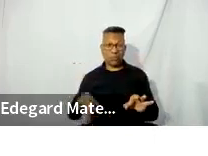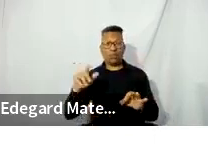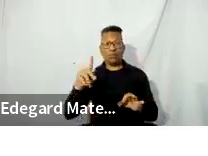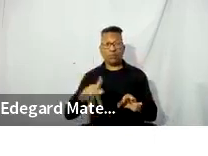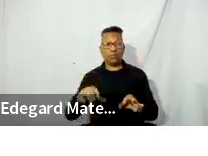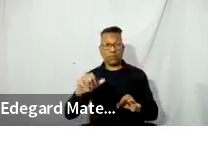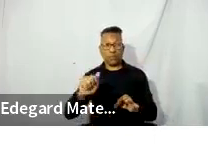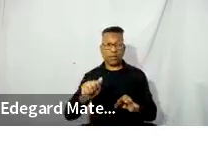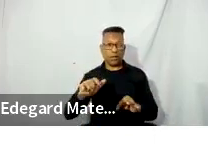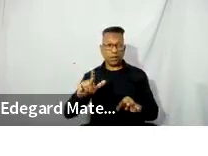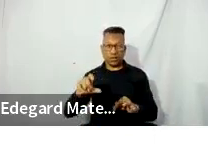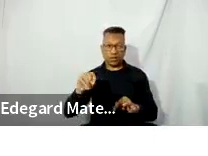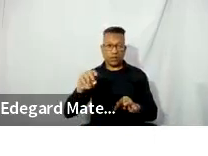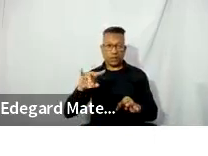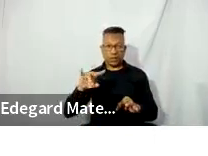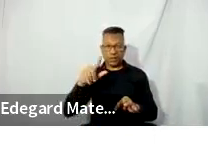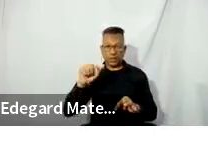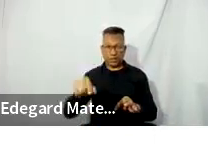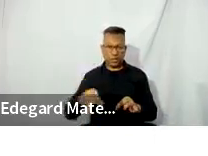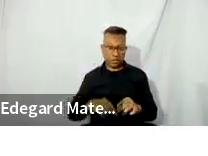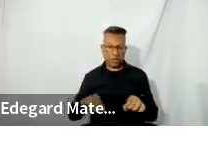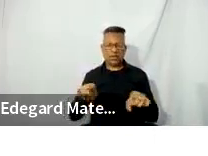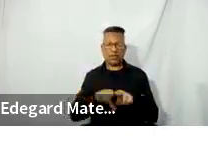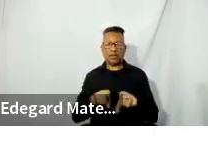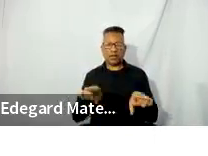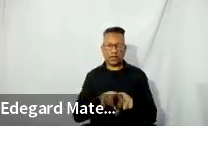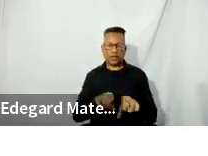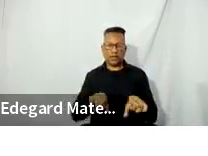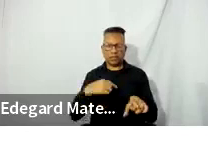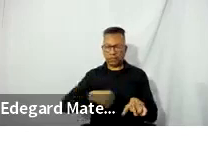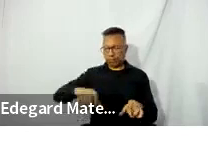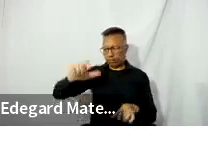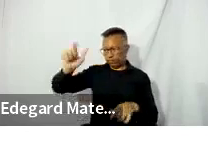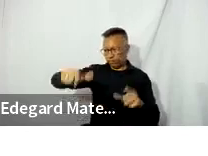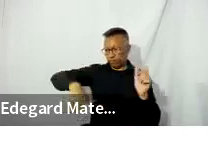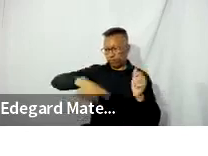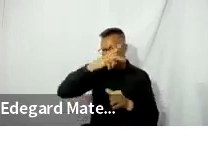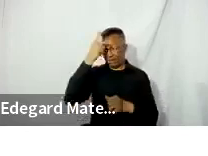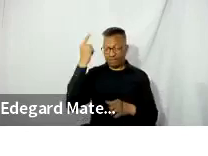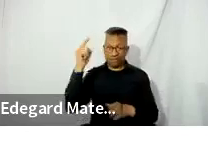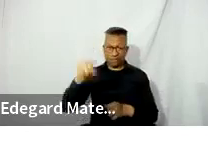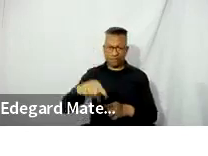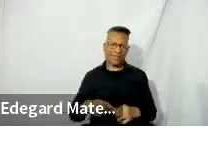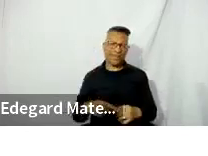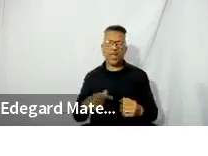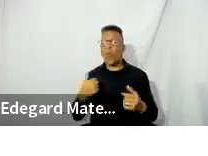reactivity as a foundation. I I think sits very I think, sits very uncomfortably in the Marx in